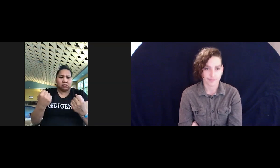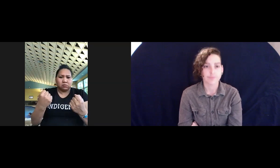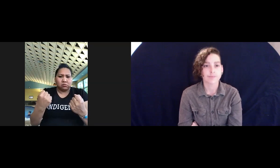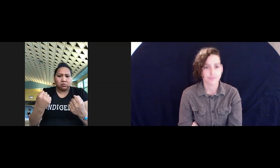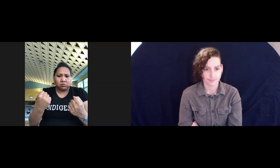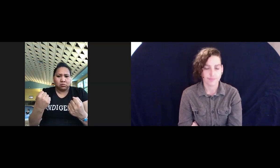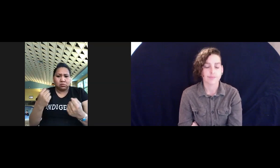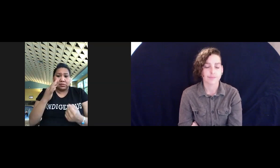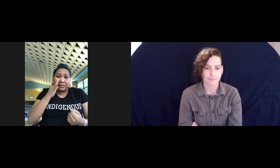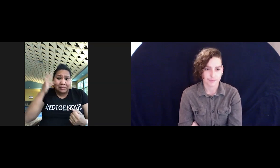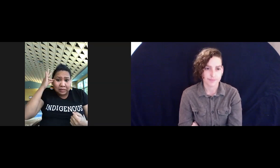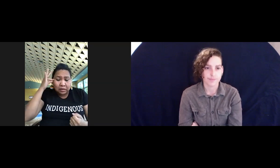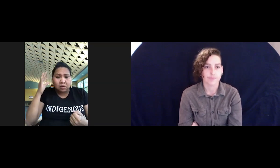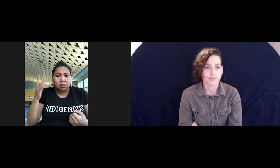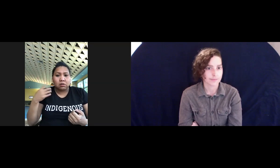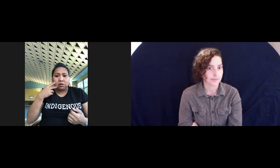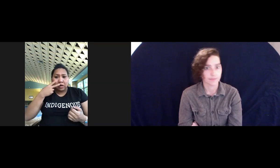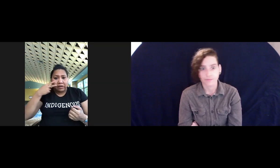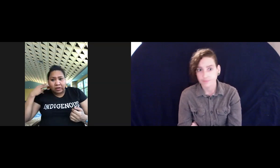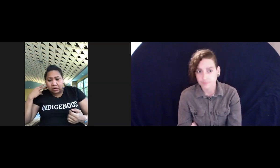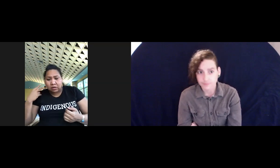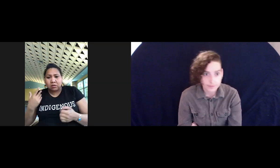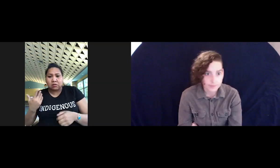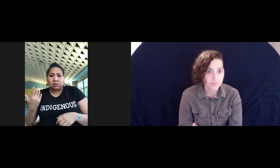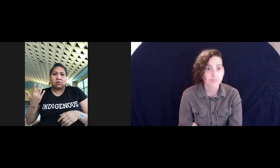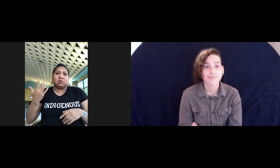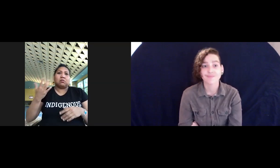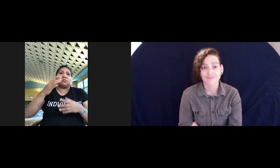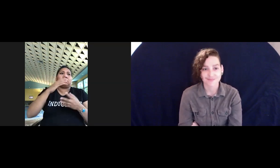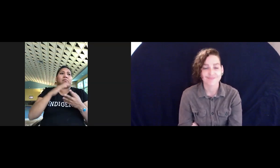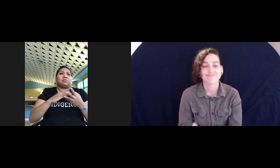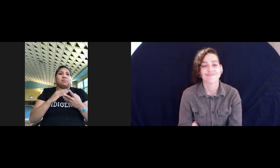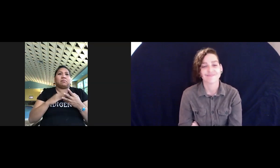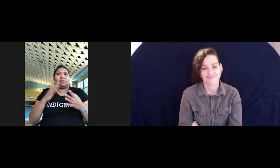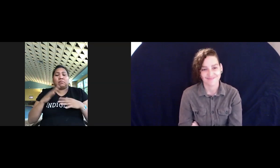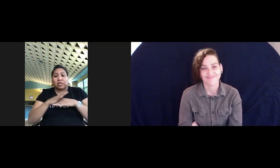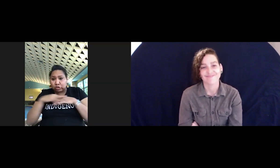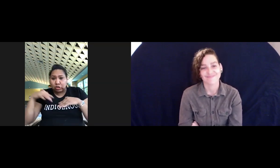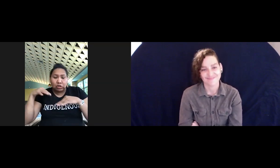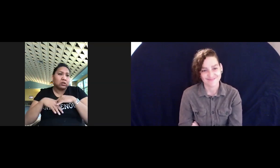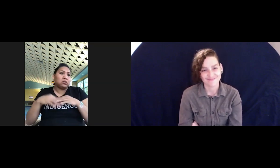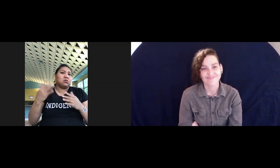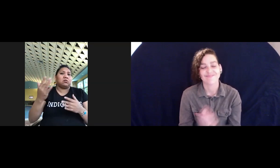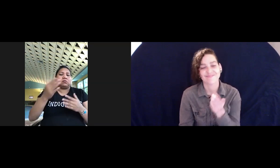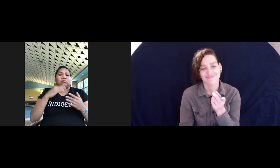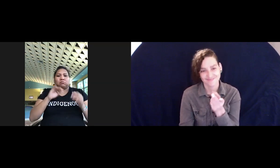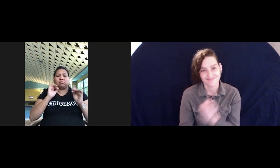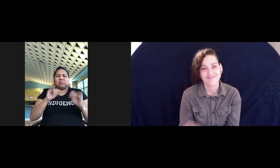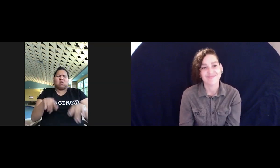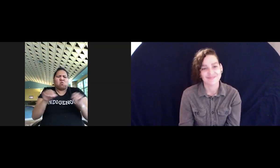signing Native American like this or this or this.